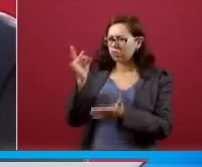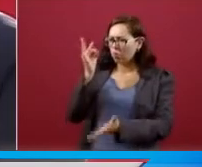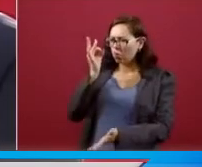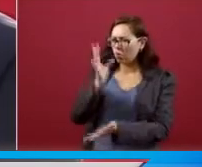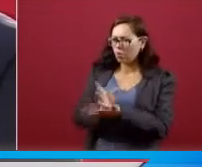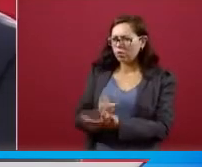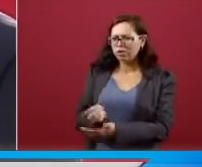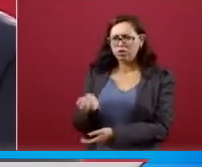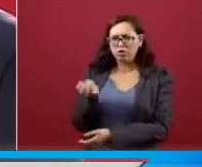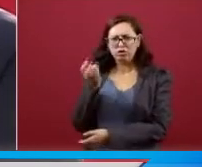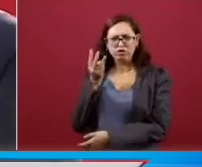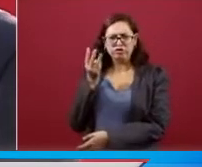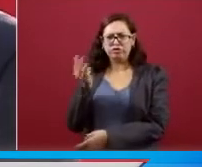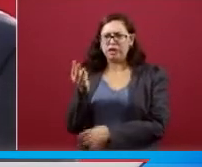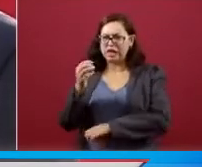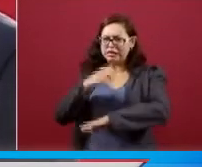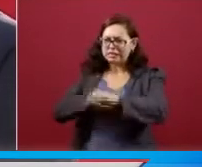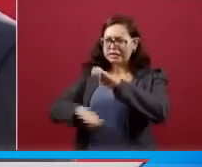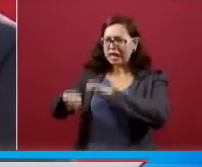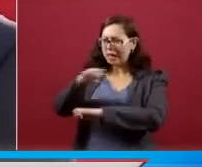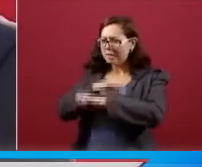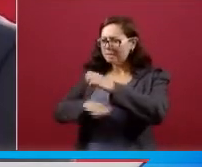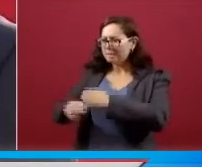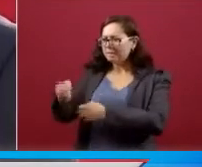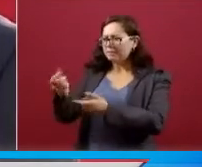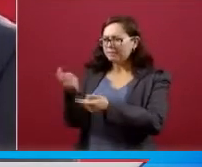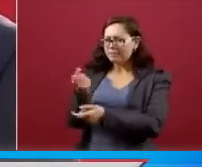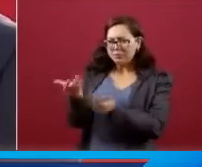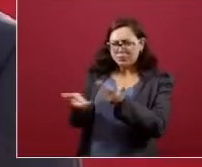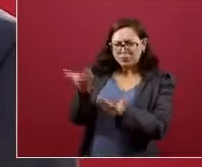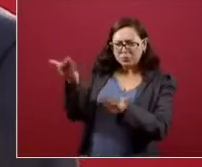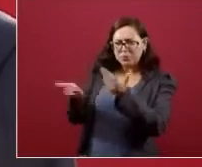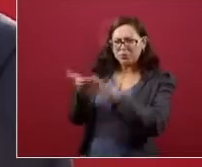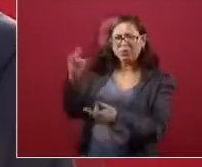there is complicity and omission by the former Health Minister in the past six years